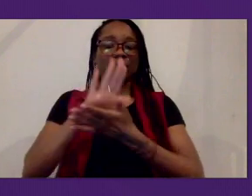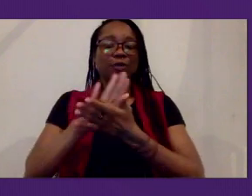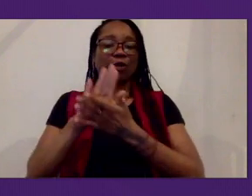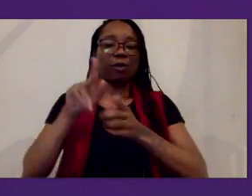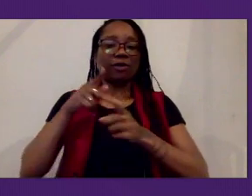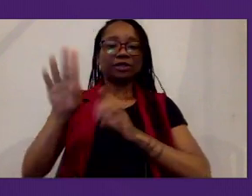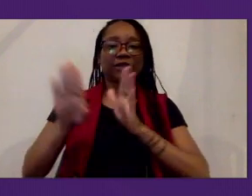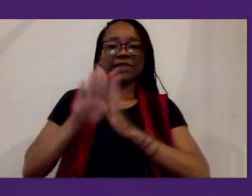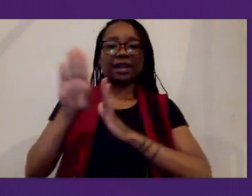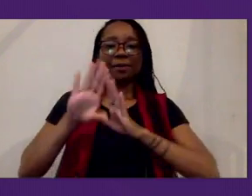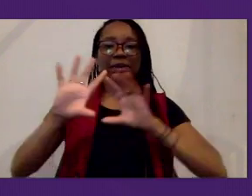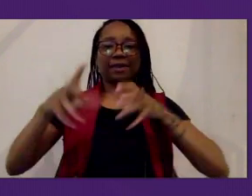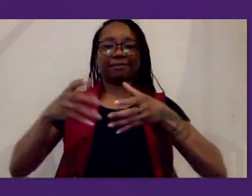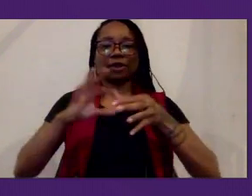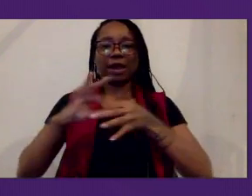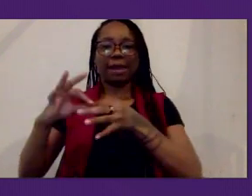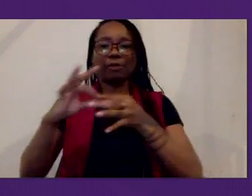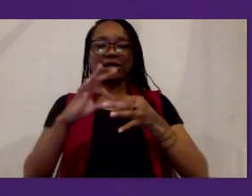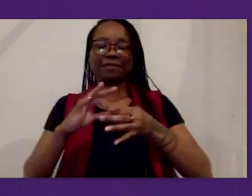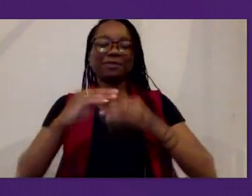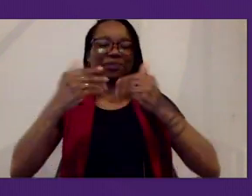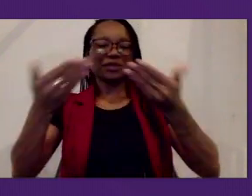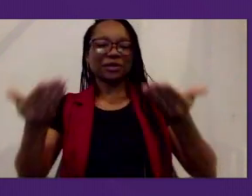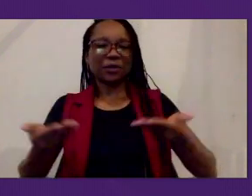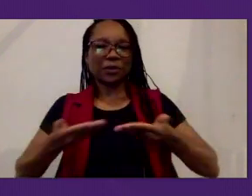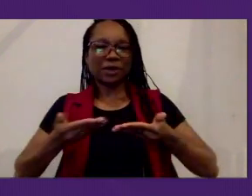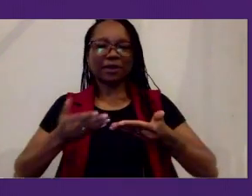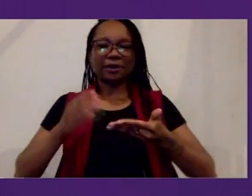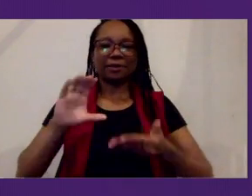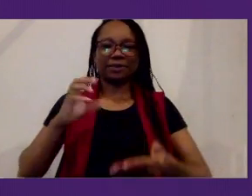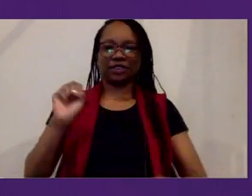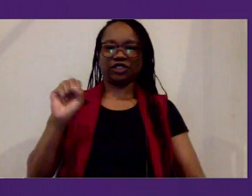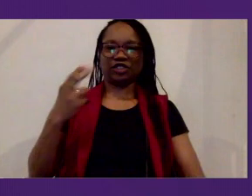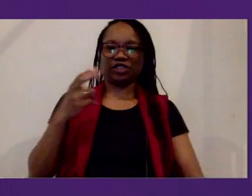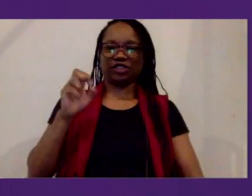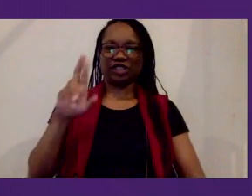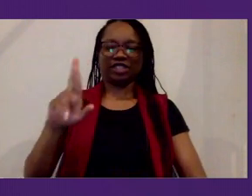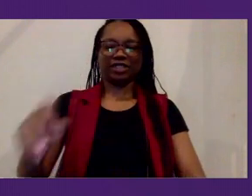Please help me welcome Sher. SHER ANDERSON: